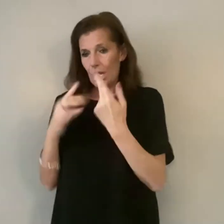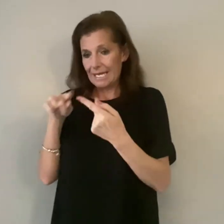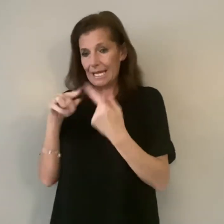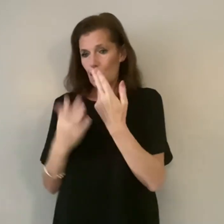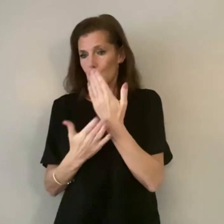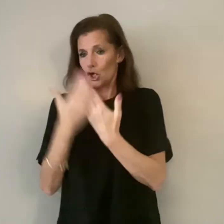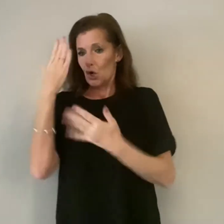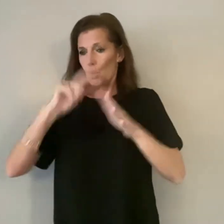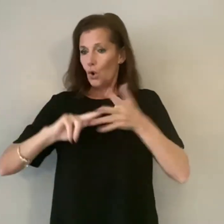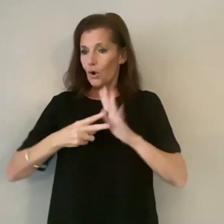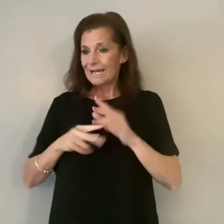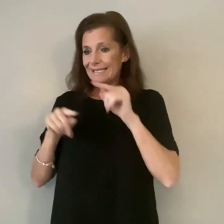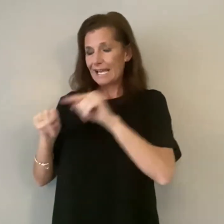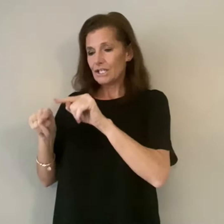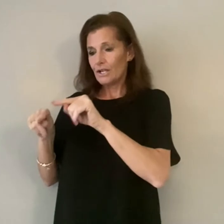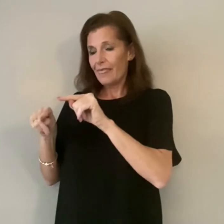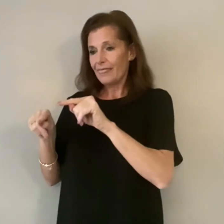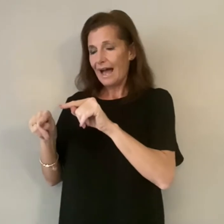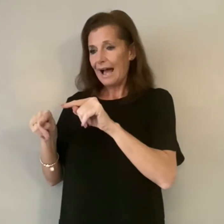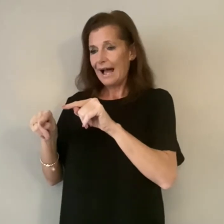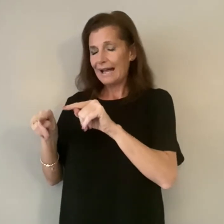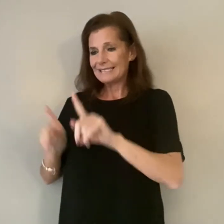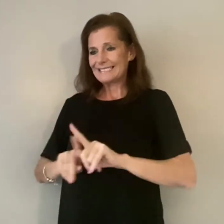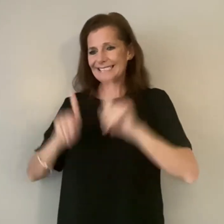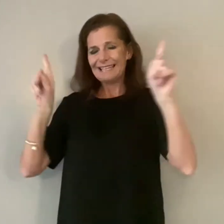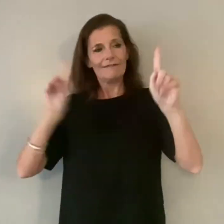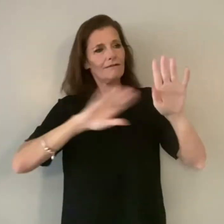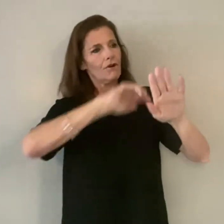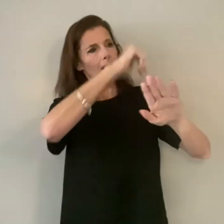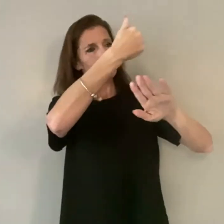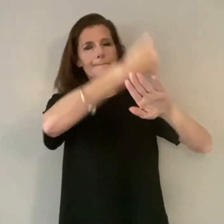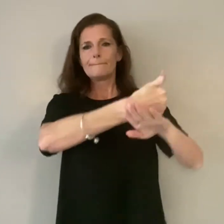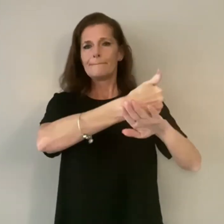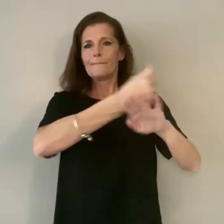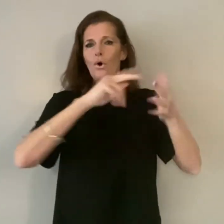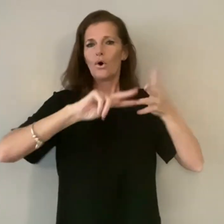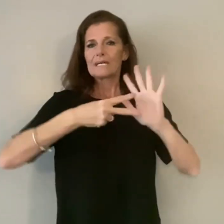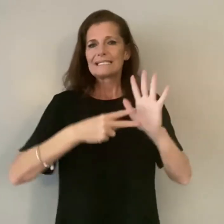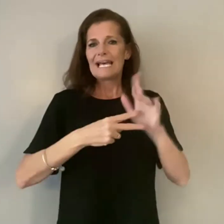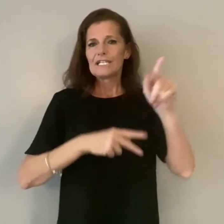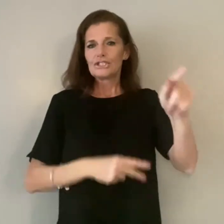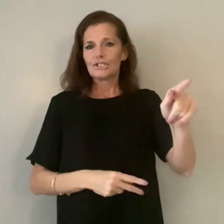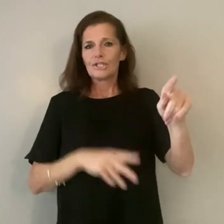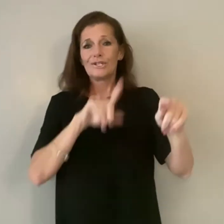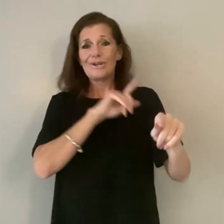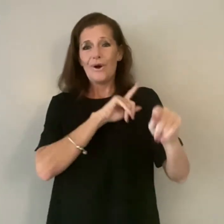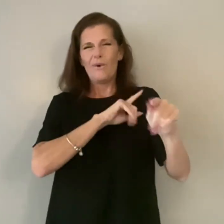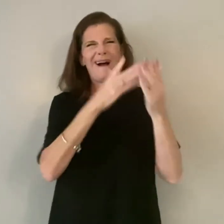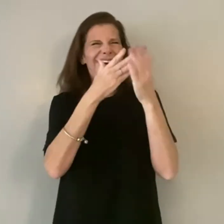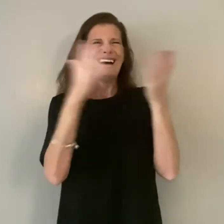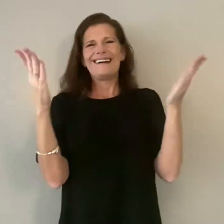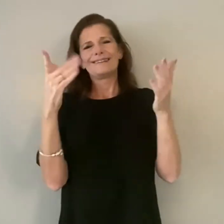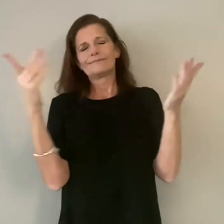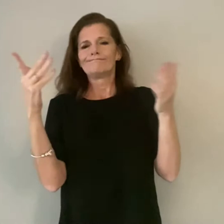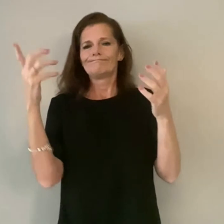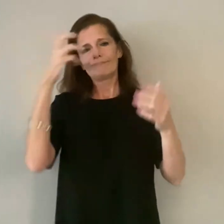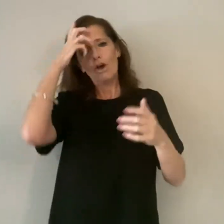with in a newer organization is much bigger than that of an established organization. Let's go to the whole other end of the music biz and go